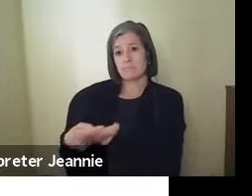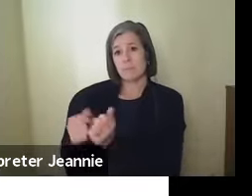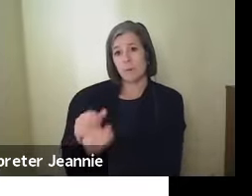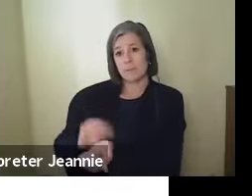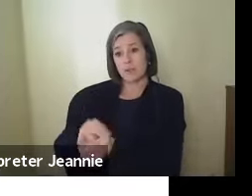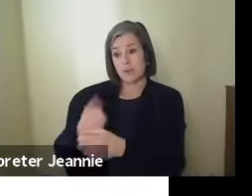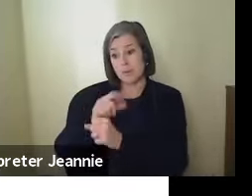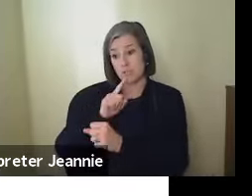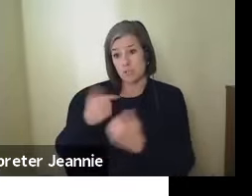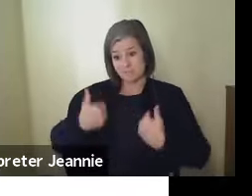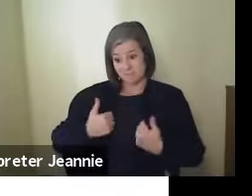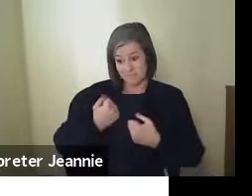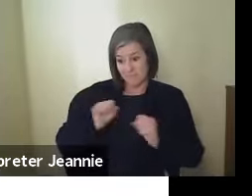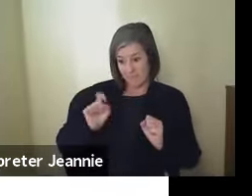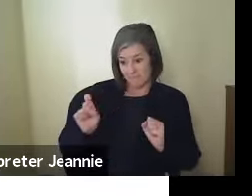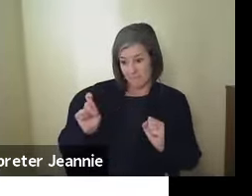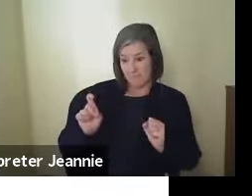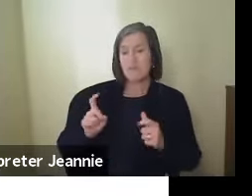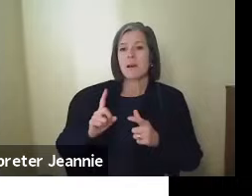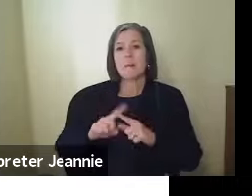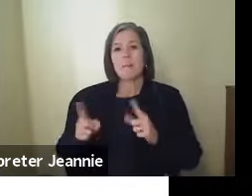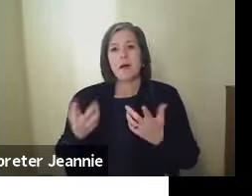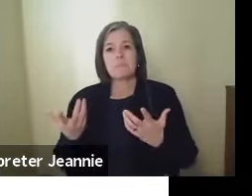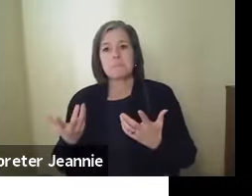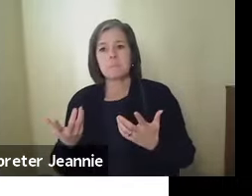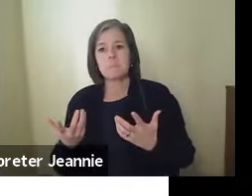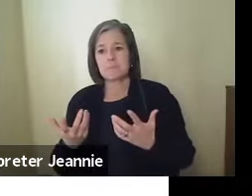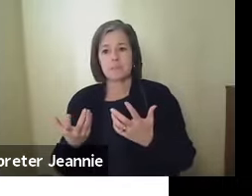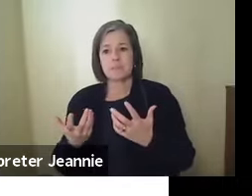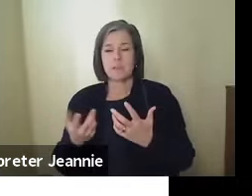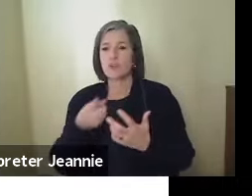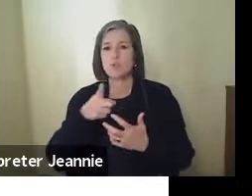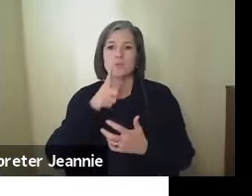Ultimately, you don't have to have a doctor's order.